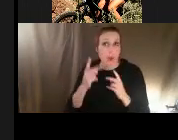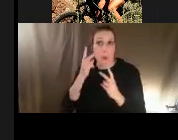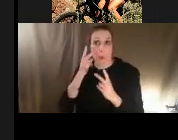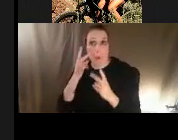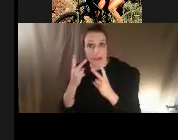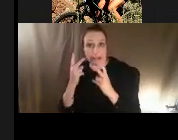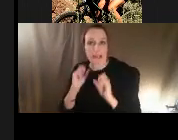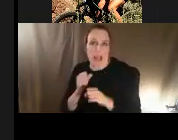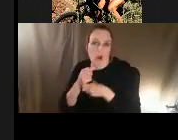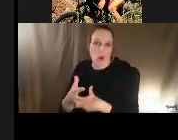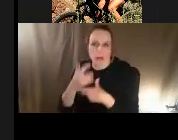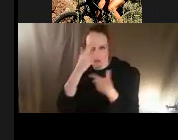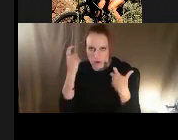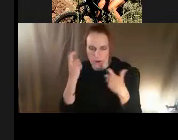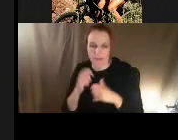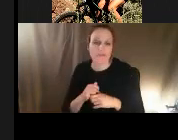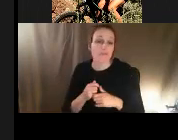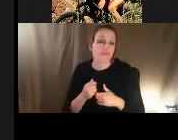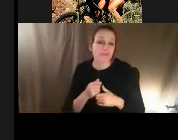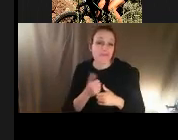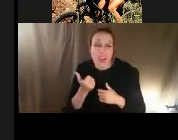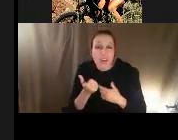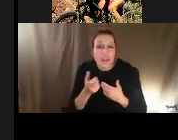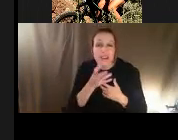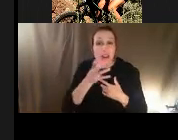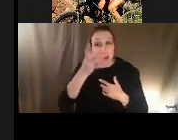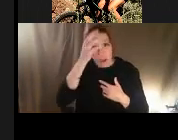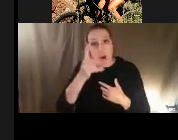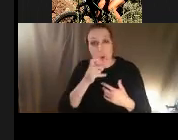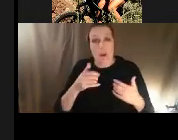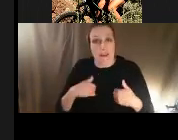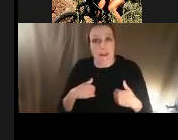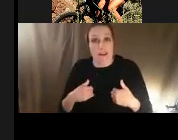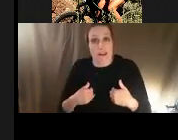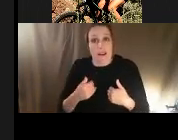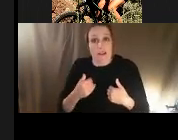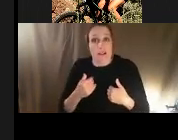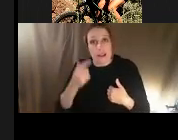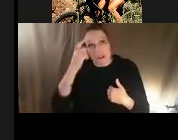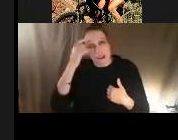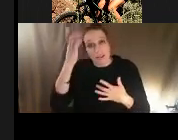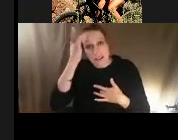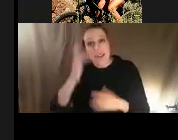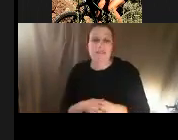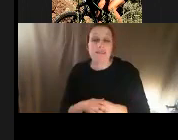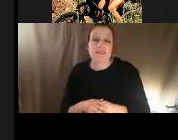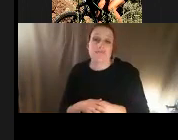Parent living with a mental illness, living with an incarcerated family member, a parent